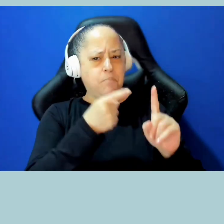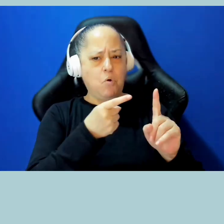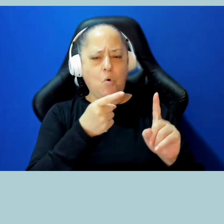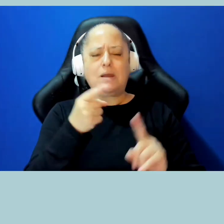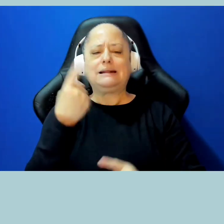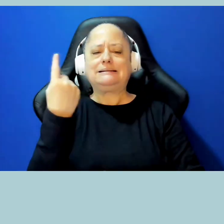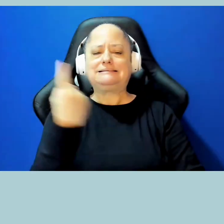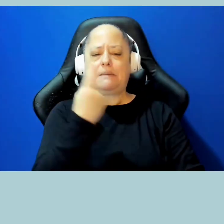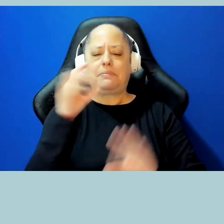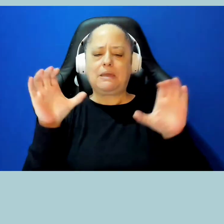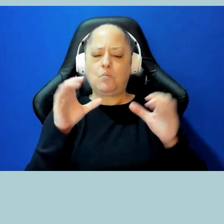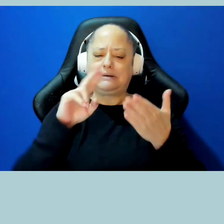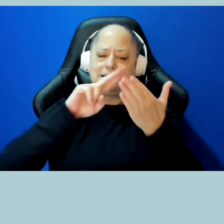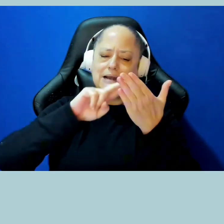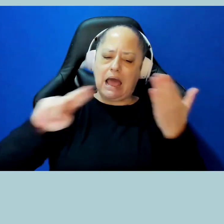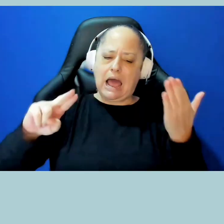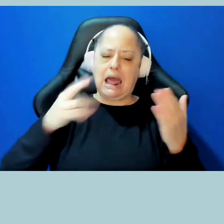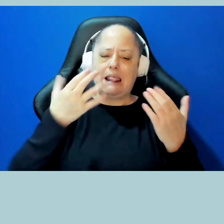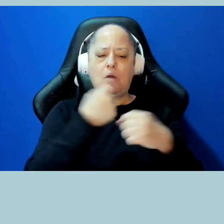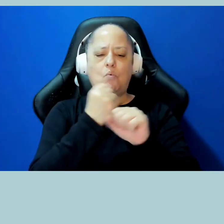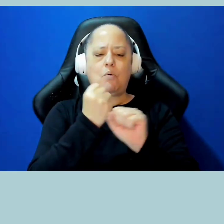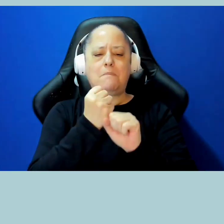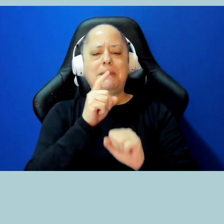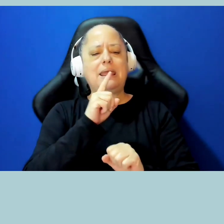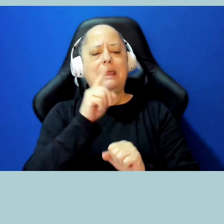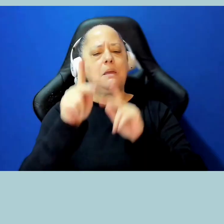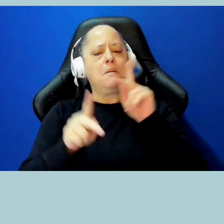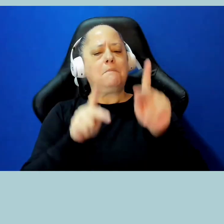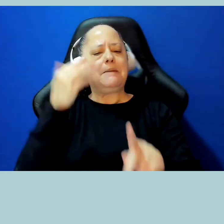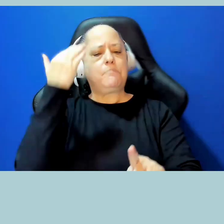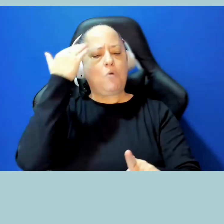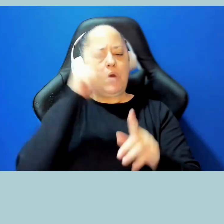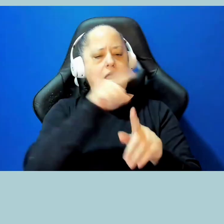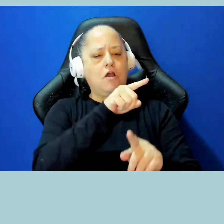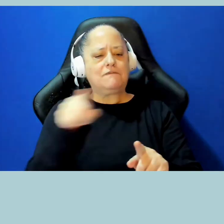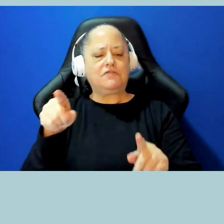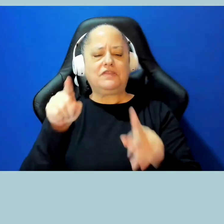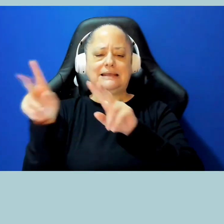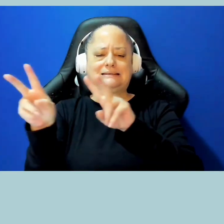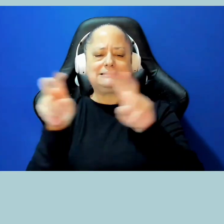highlight that we really want to make people aware of these topics and ideas not just like we said in